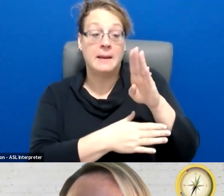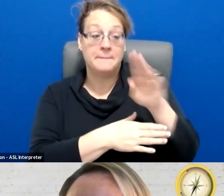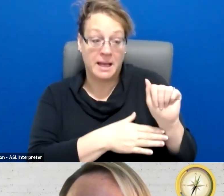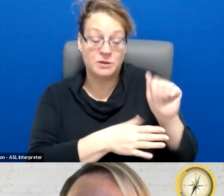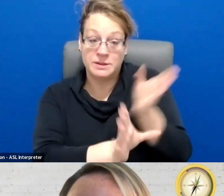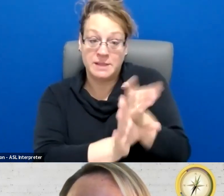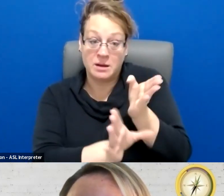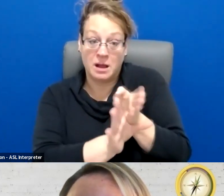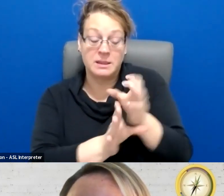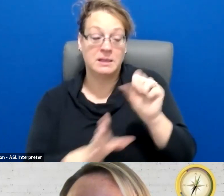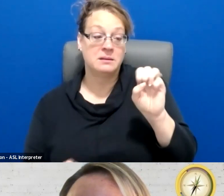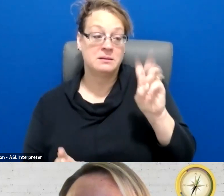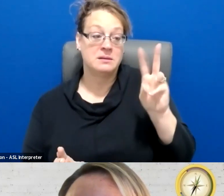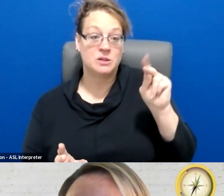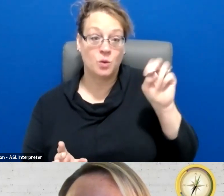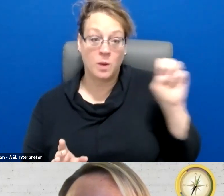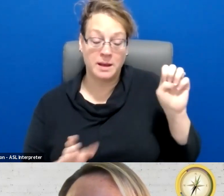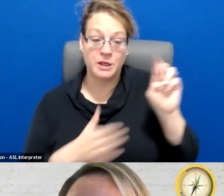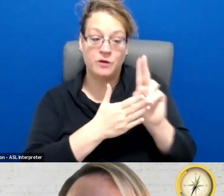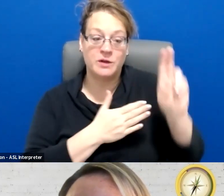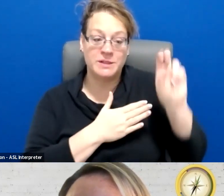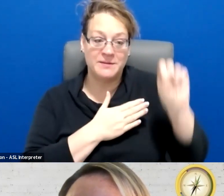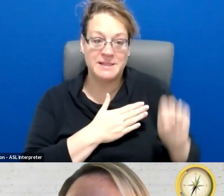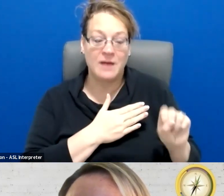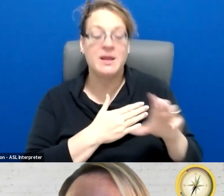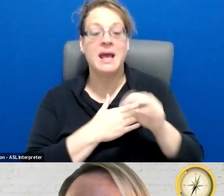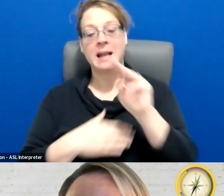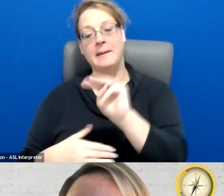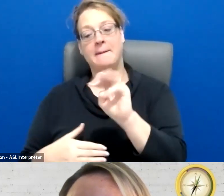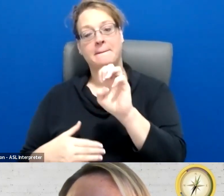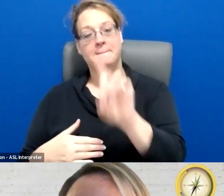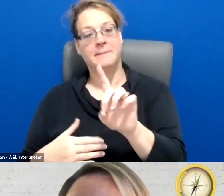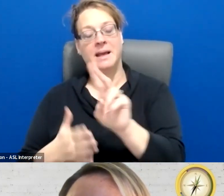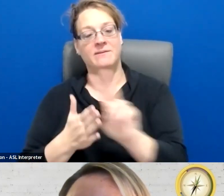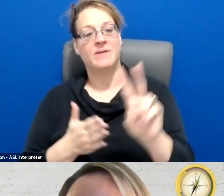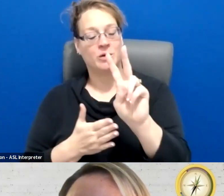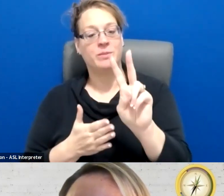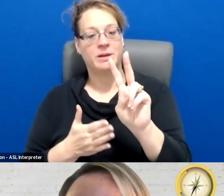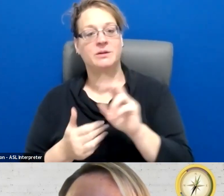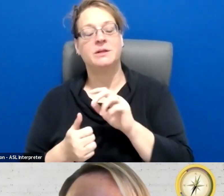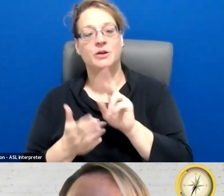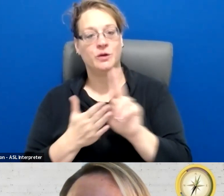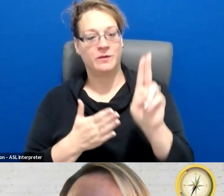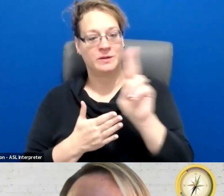It includes an online clearinghouse of disability related resources and a multilingual phone helpline.